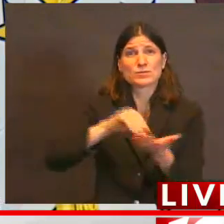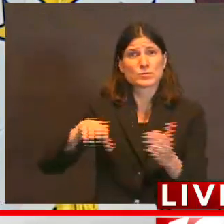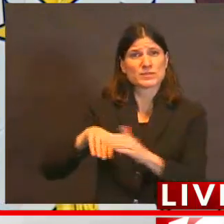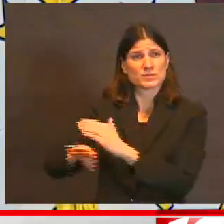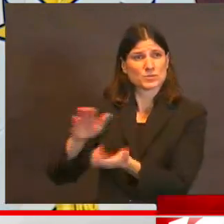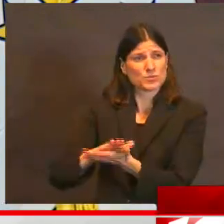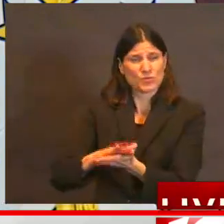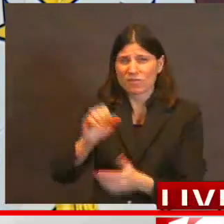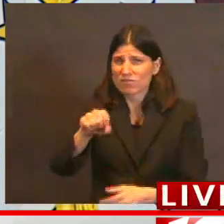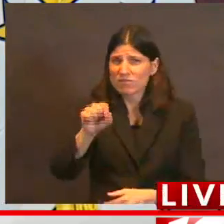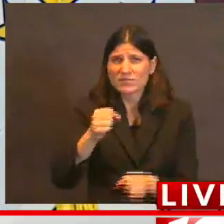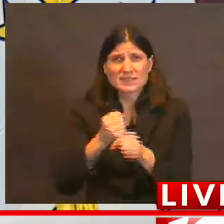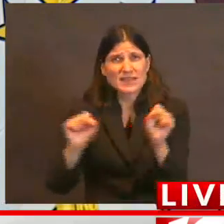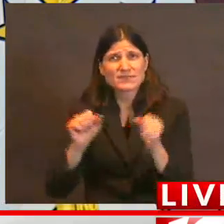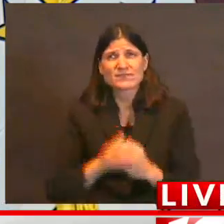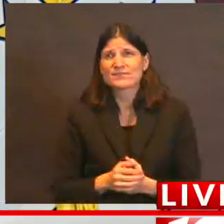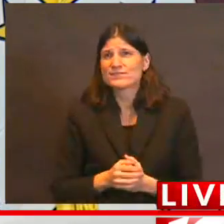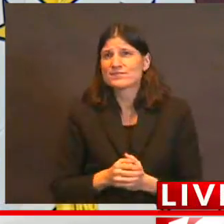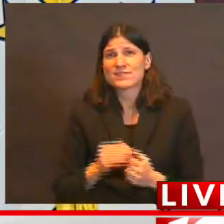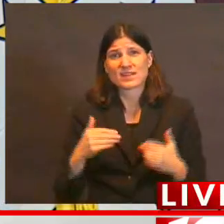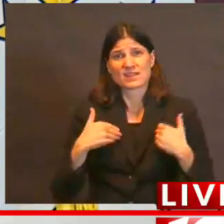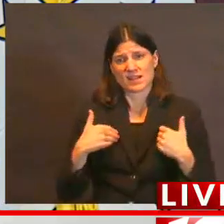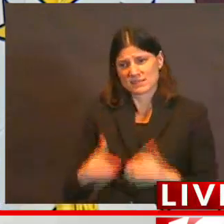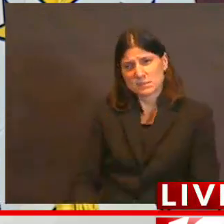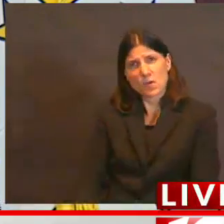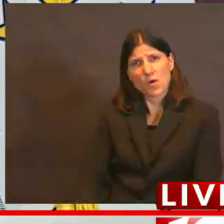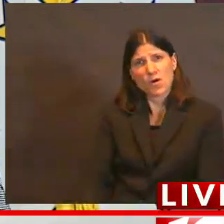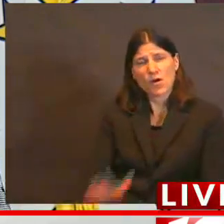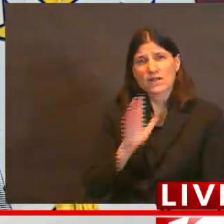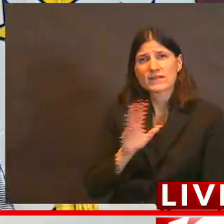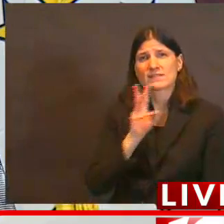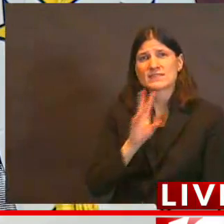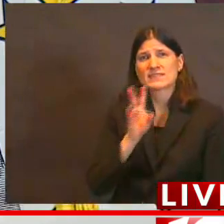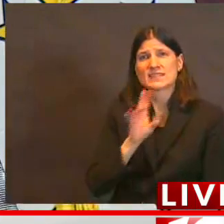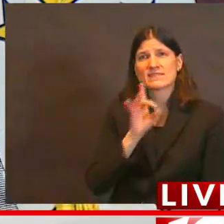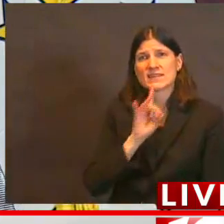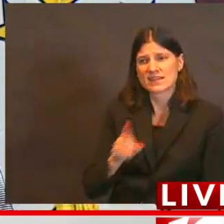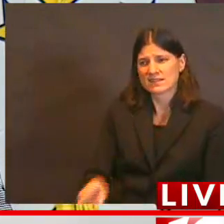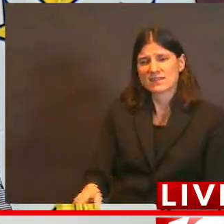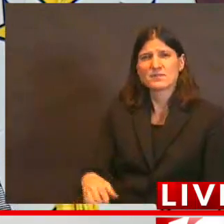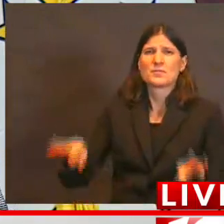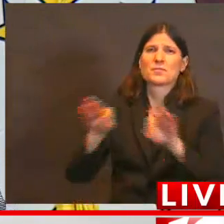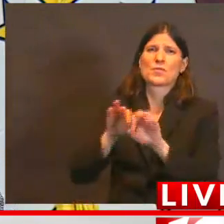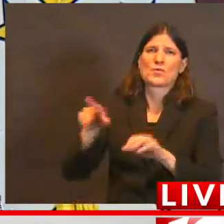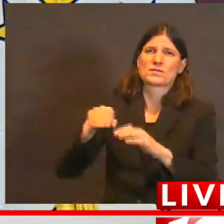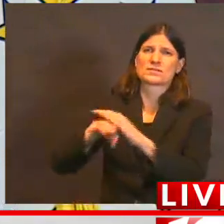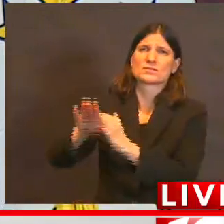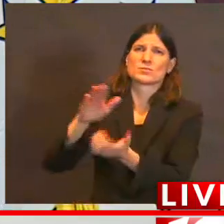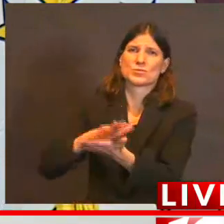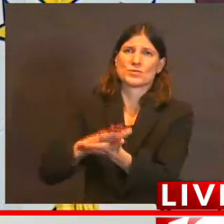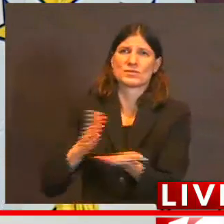COMMUNITY OF THE SAFETY OF GOING TO SCHOOL IN PERSON, PARTICULARLY FOR YOUNGER